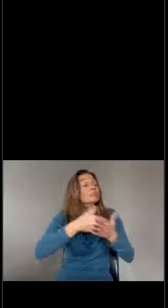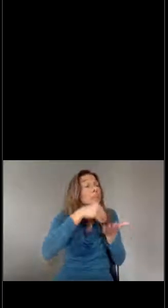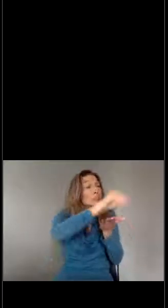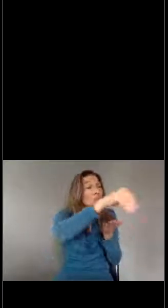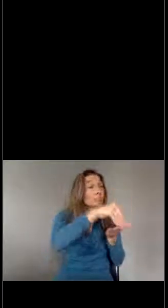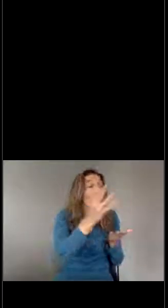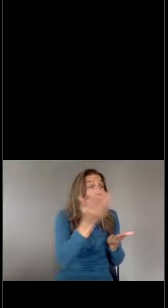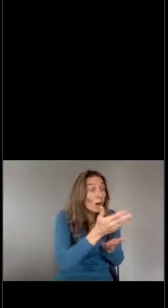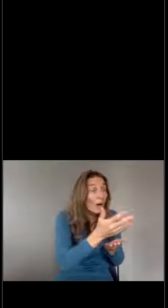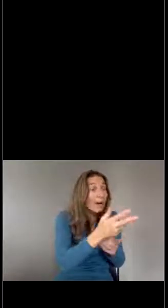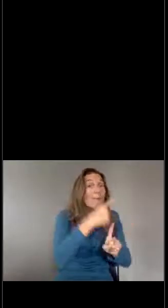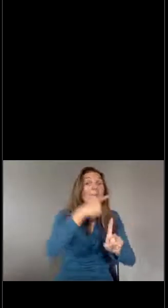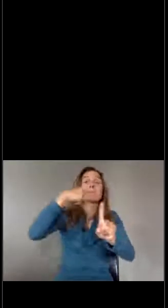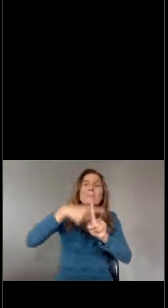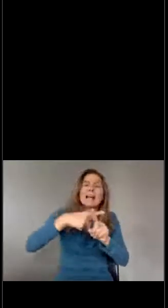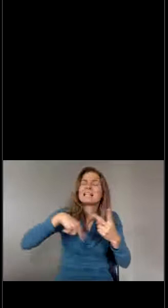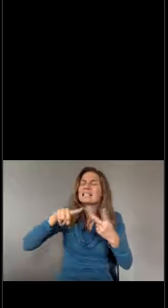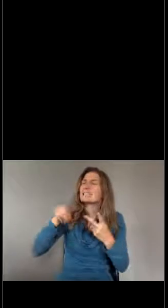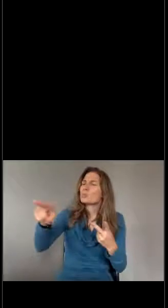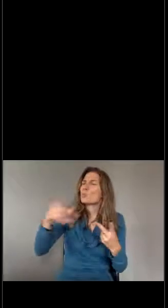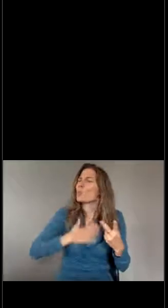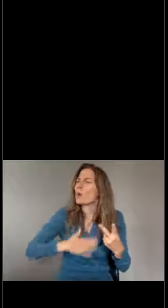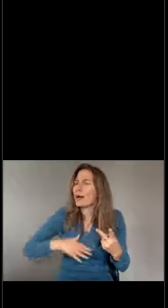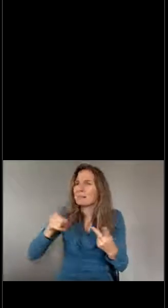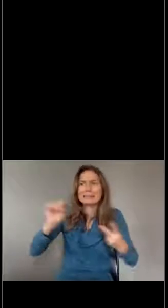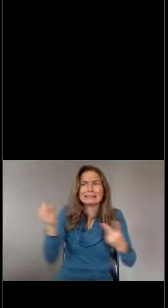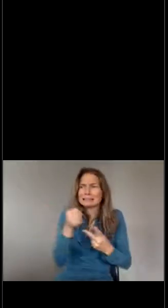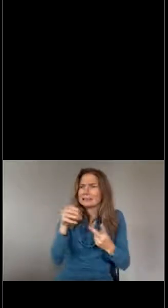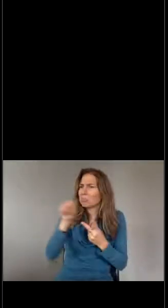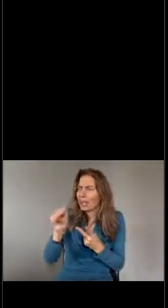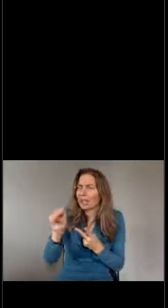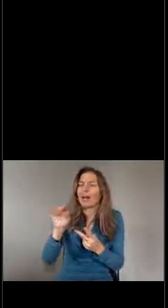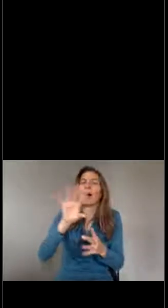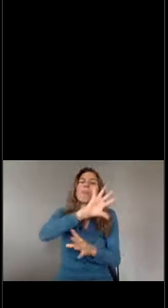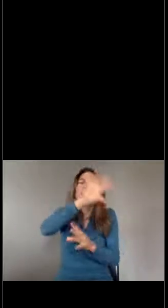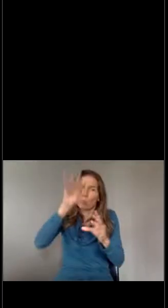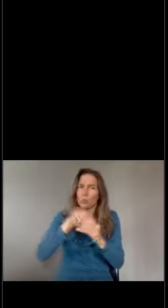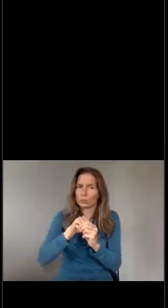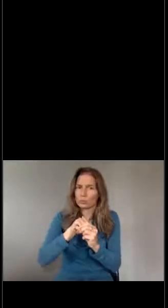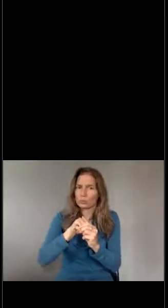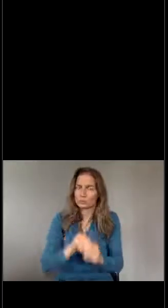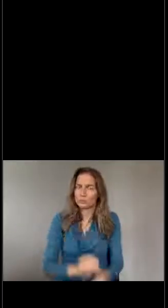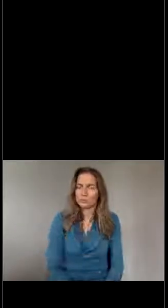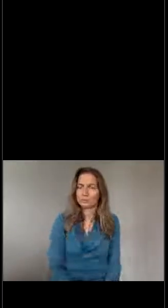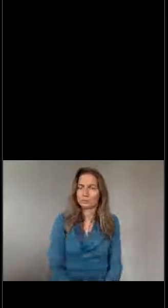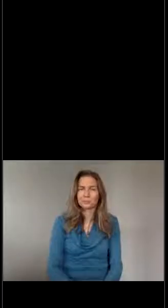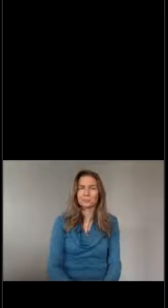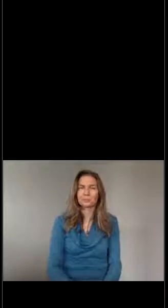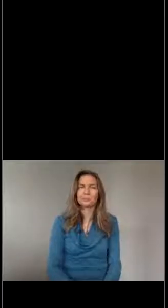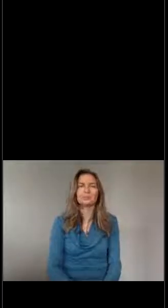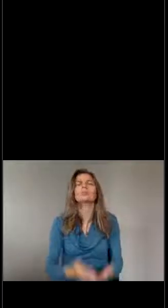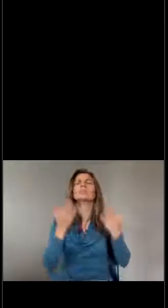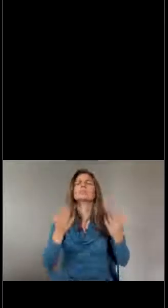I'm now going to talk about a piece of research that we did in Kenya and Bangladesh as part of the i2i project.